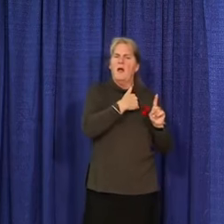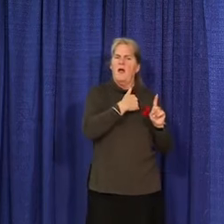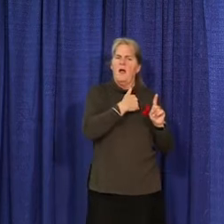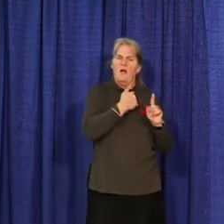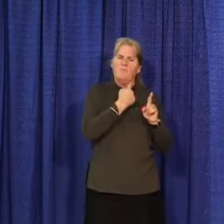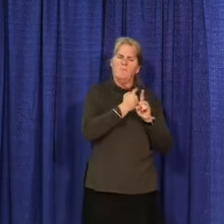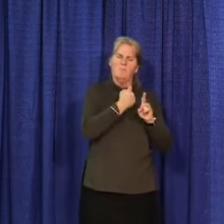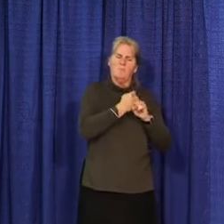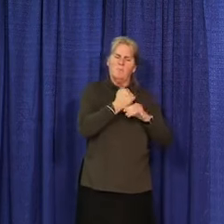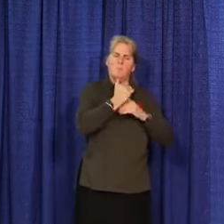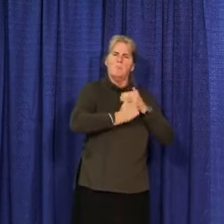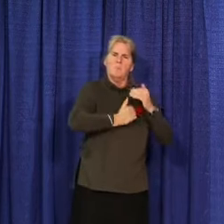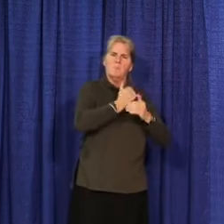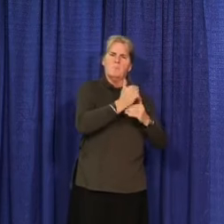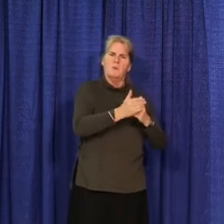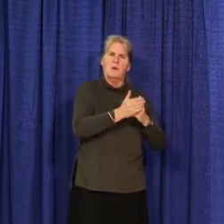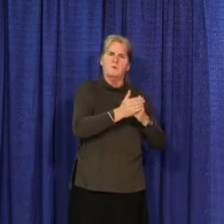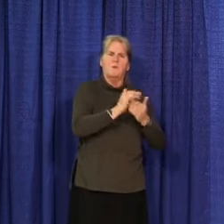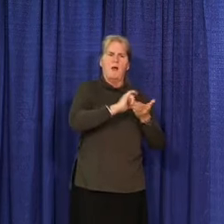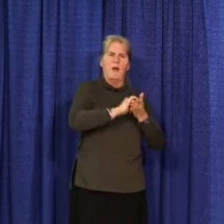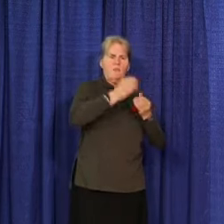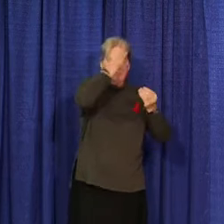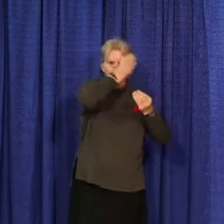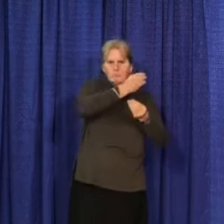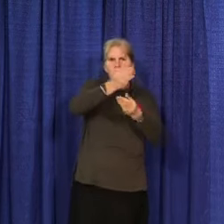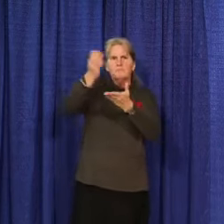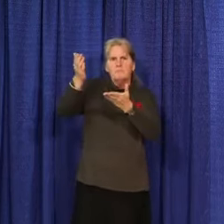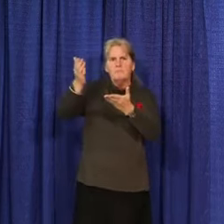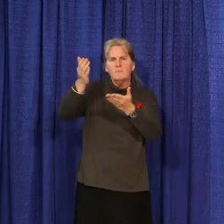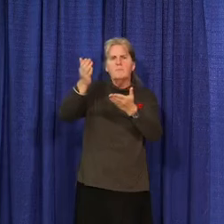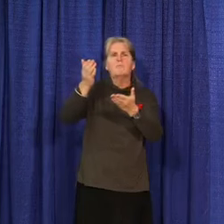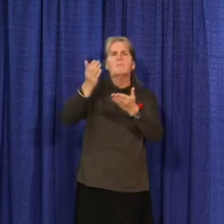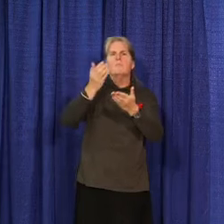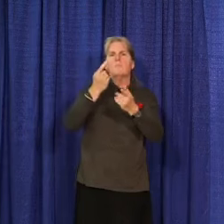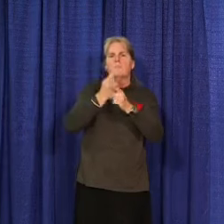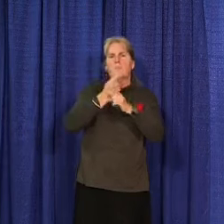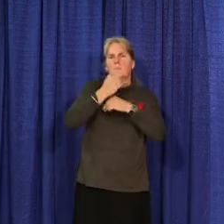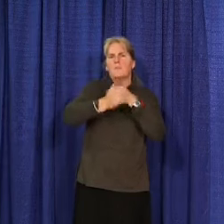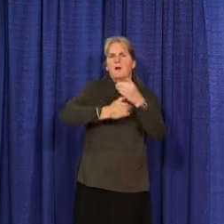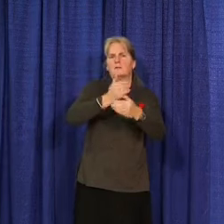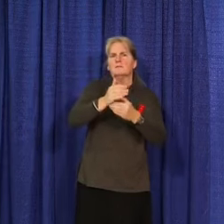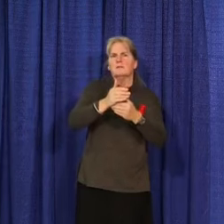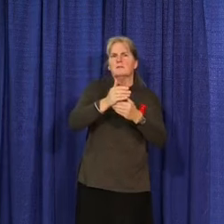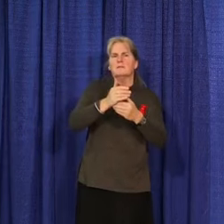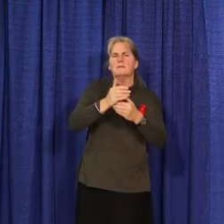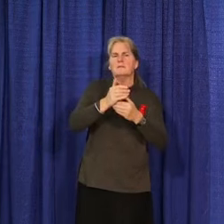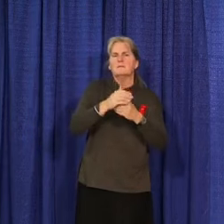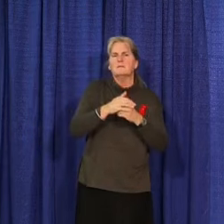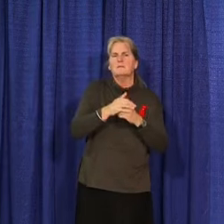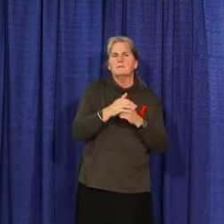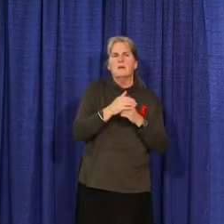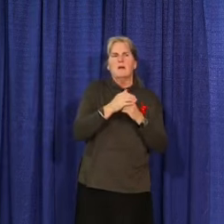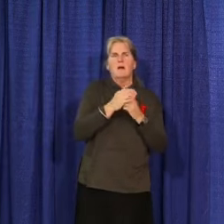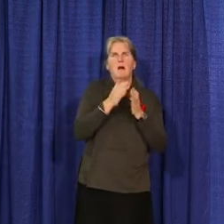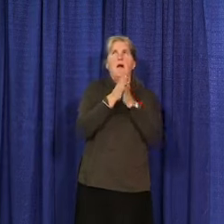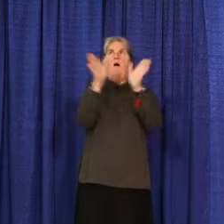Again we do have measures for notification where appropriate and keep the circle as small as